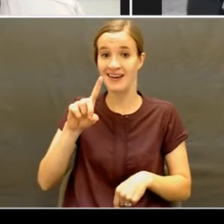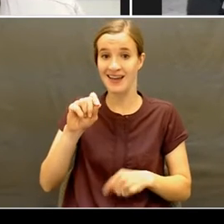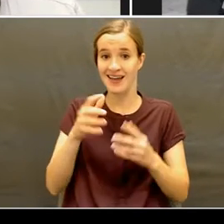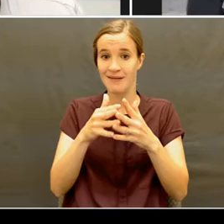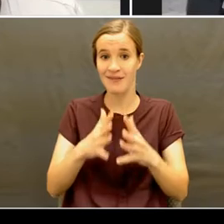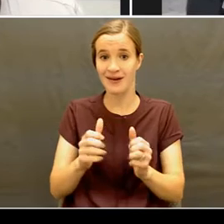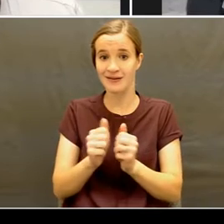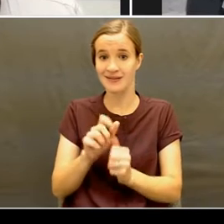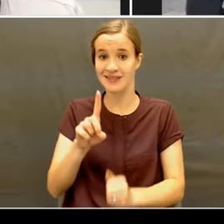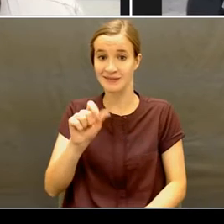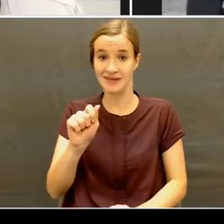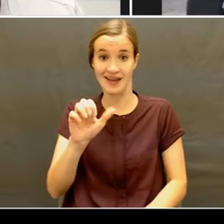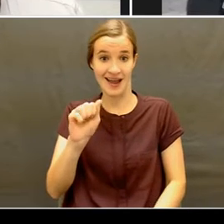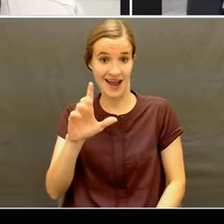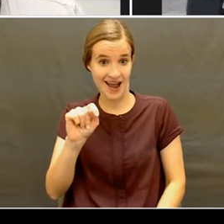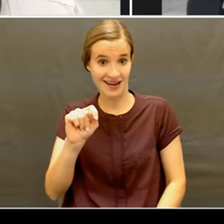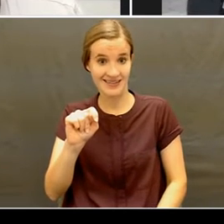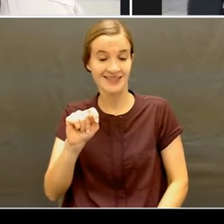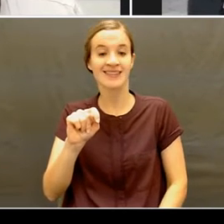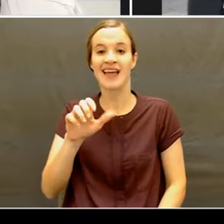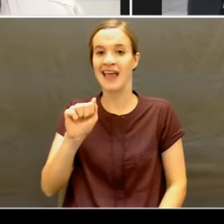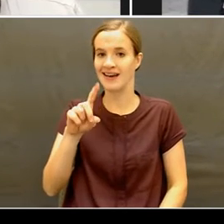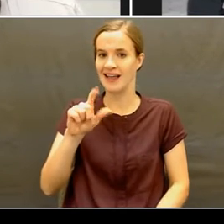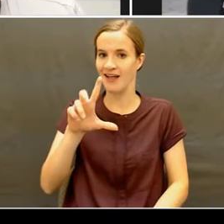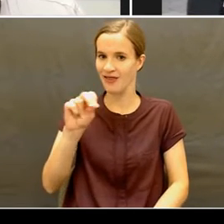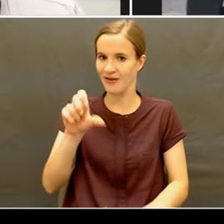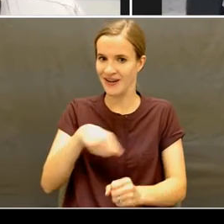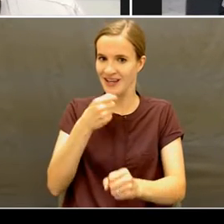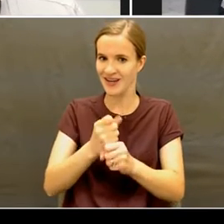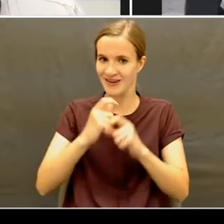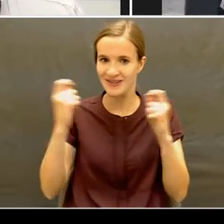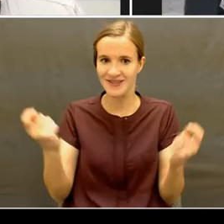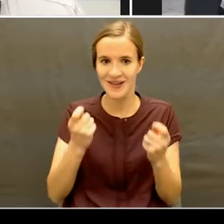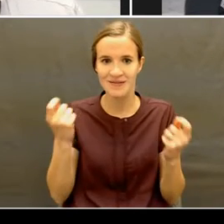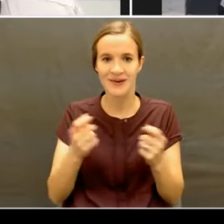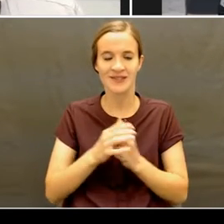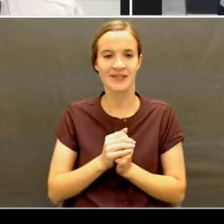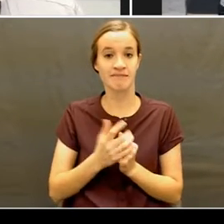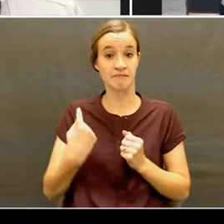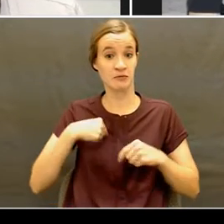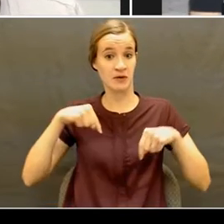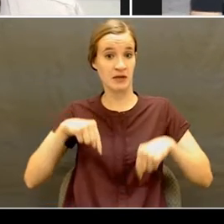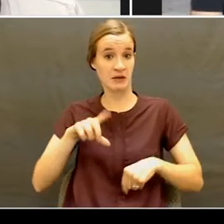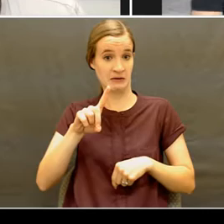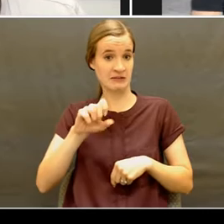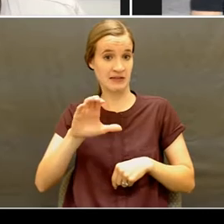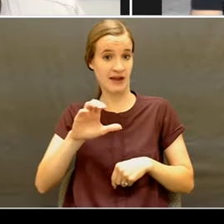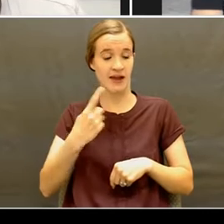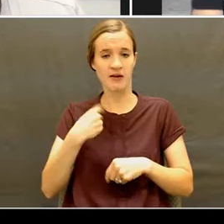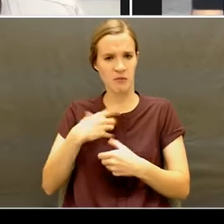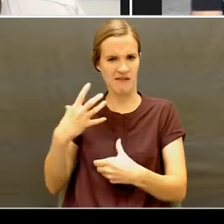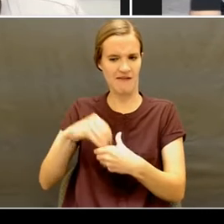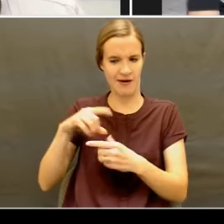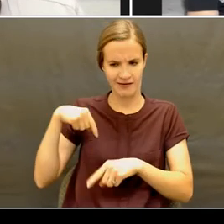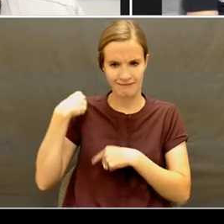handle the contract for the Northwest ADA Center Idaho. And our contractors access concepts and